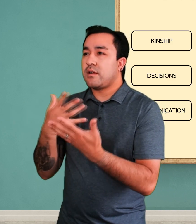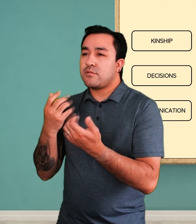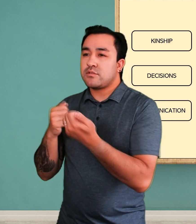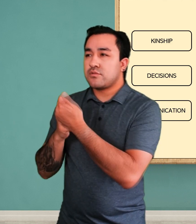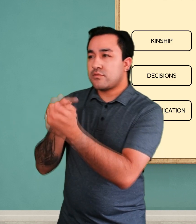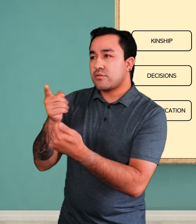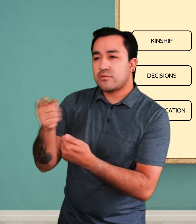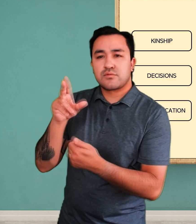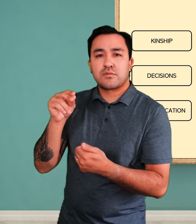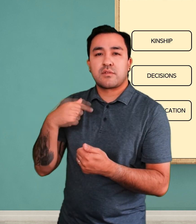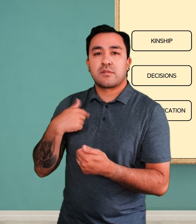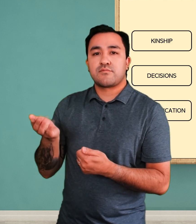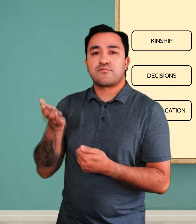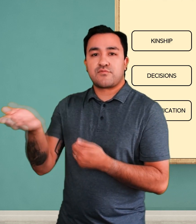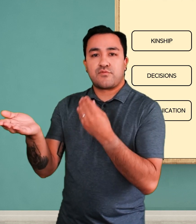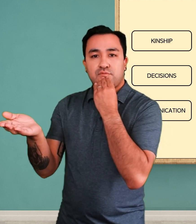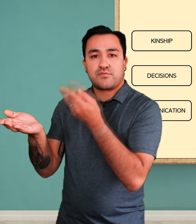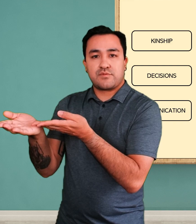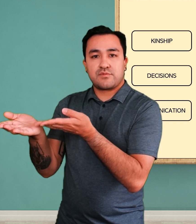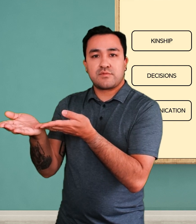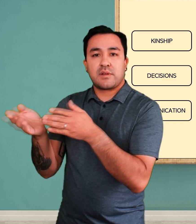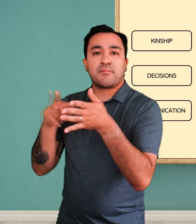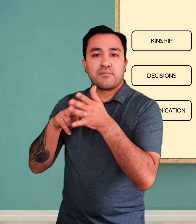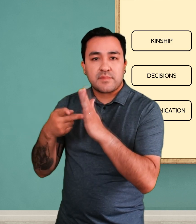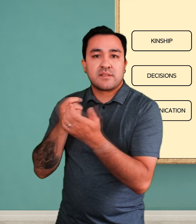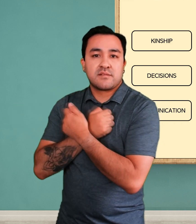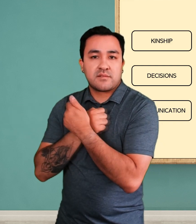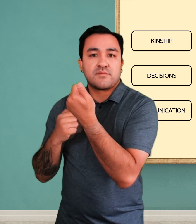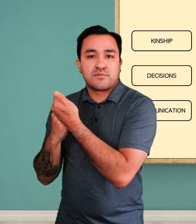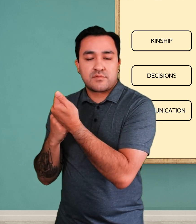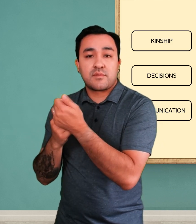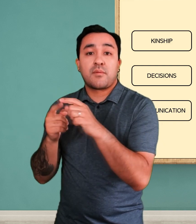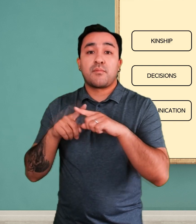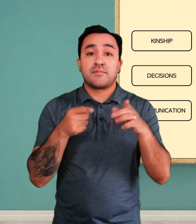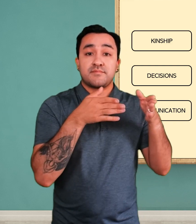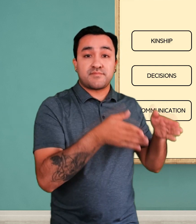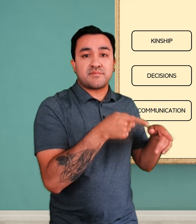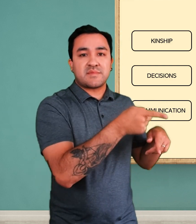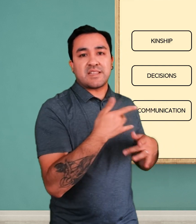Whereas, a person from an individualistic culture is more likely to express their feelings.